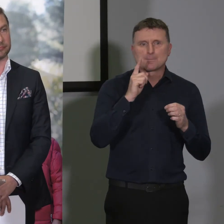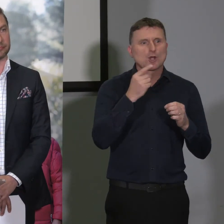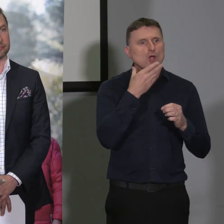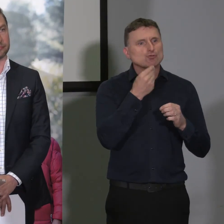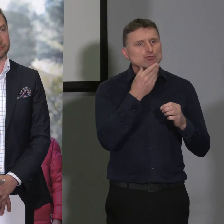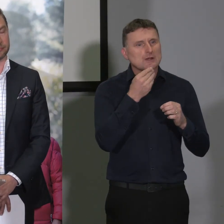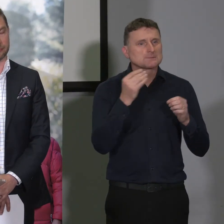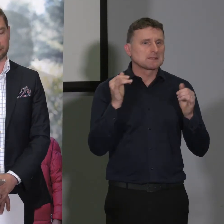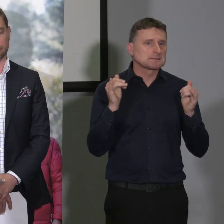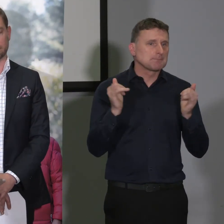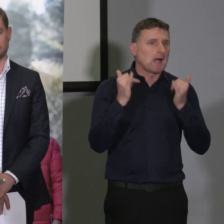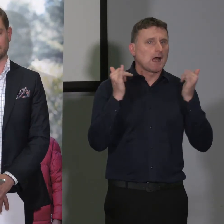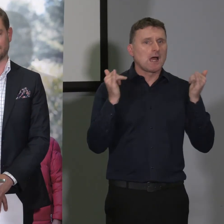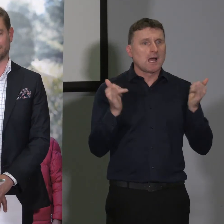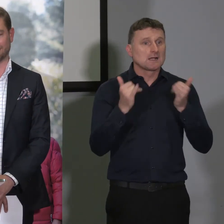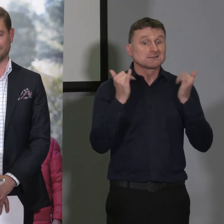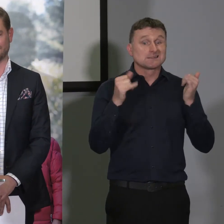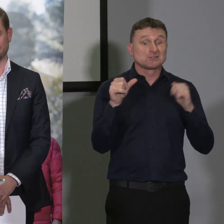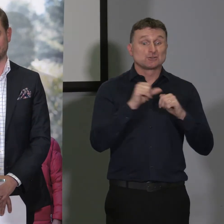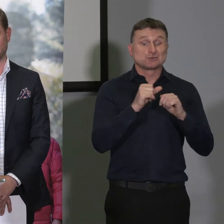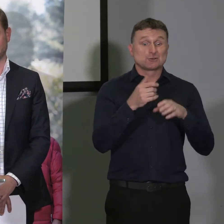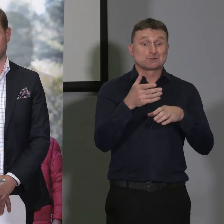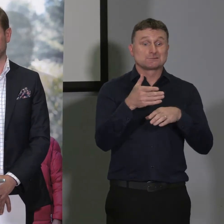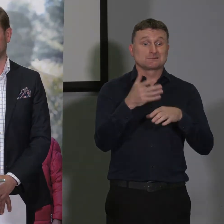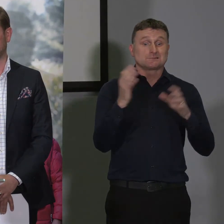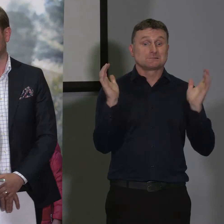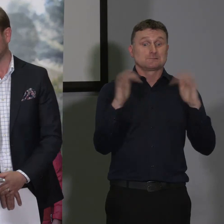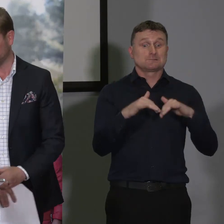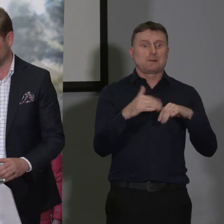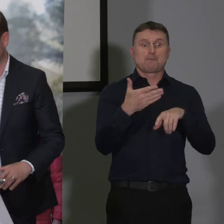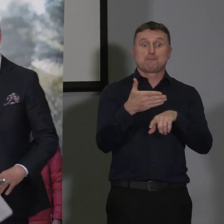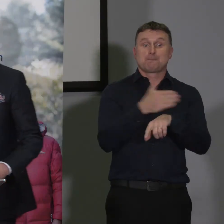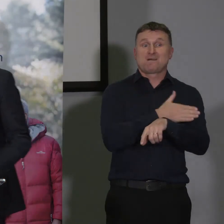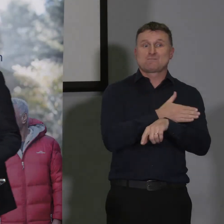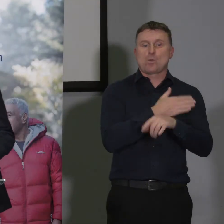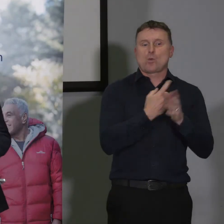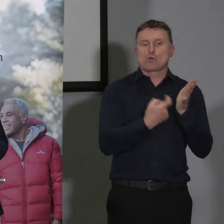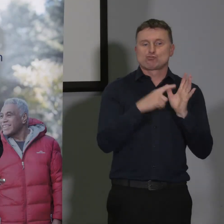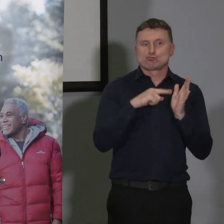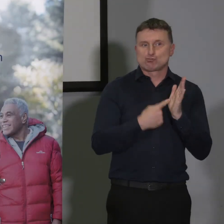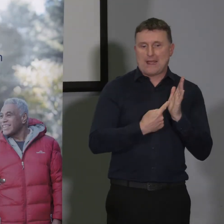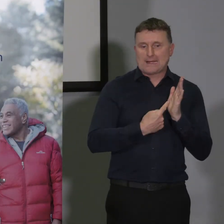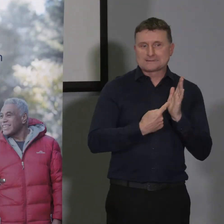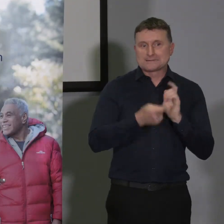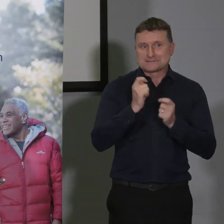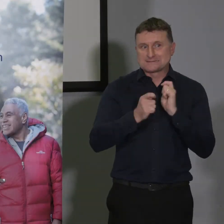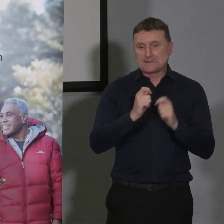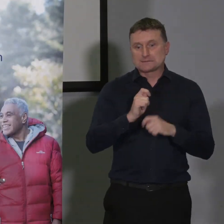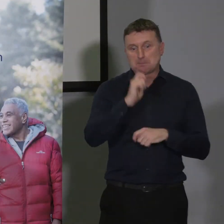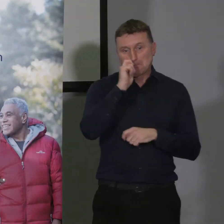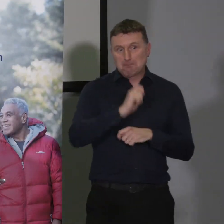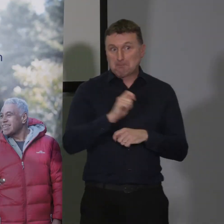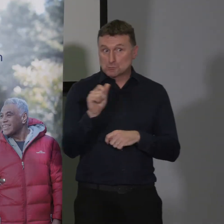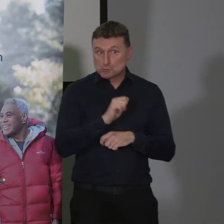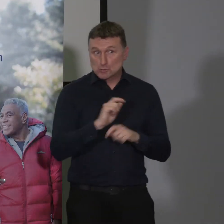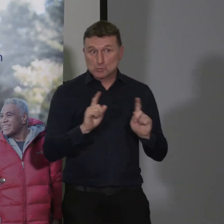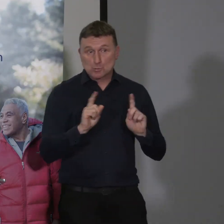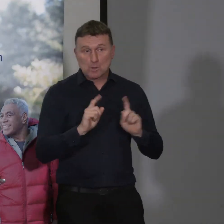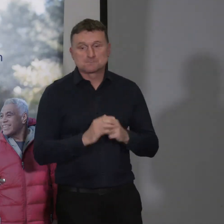you saying RAT test and things